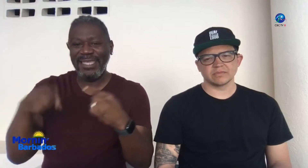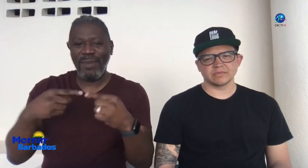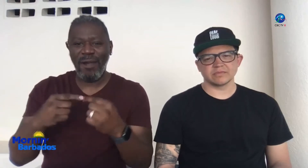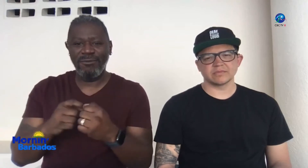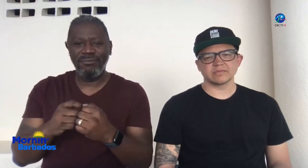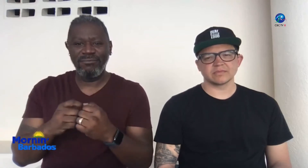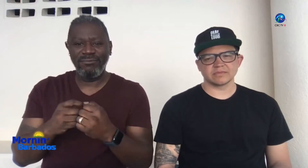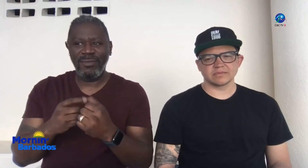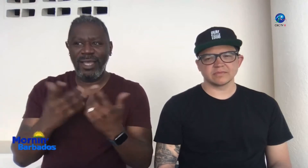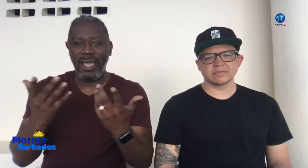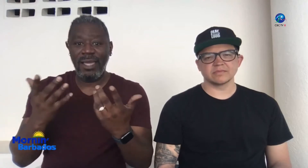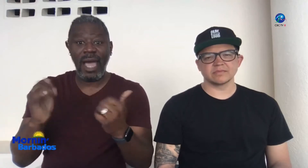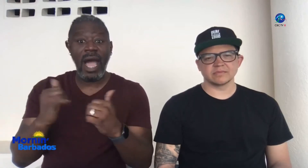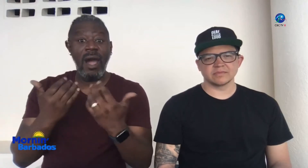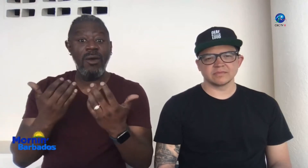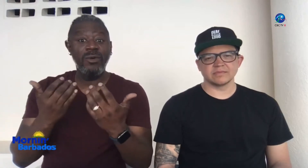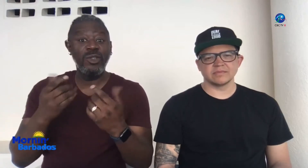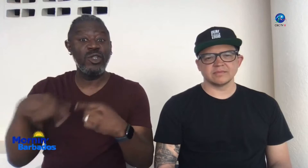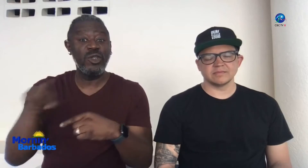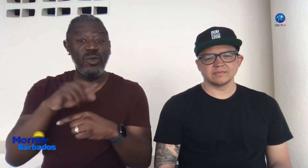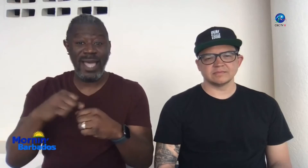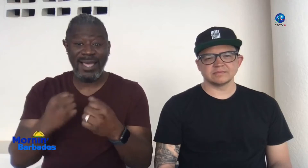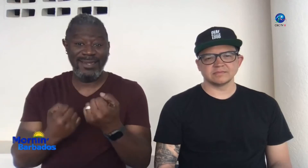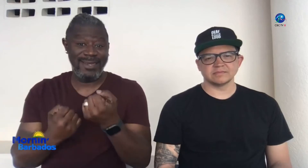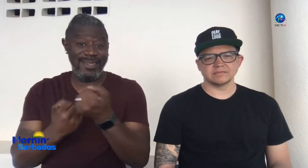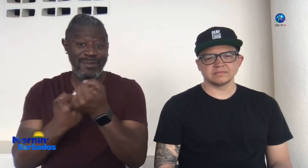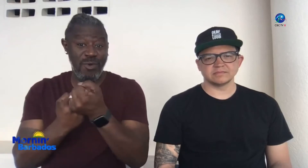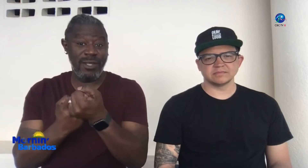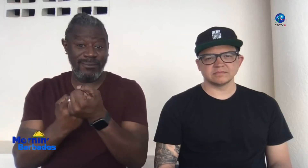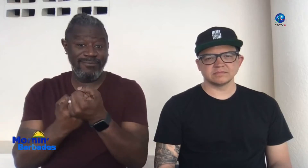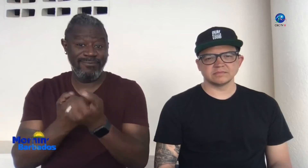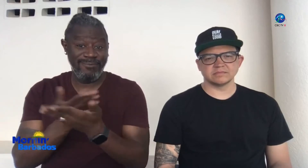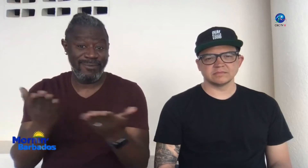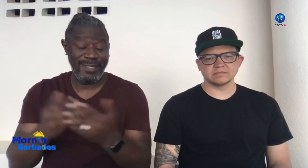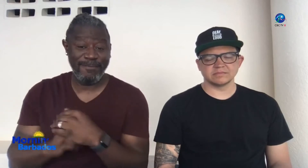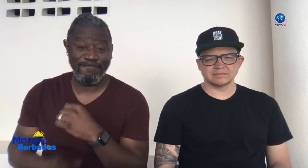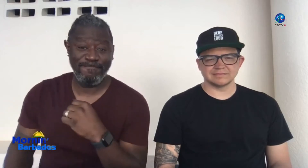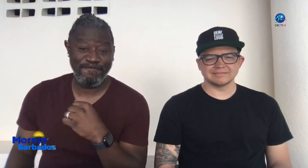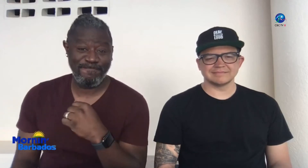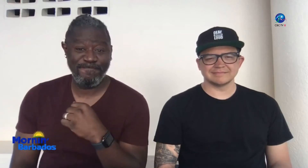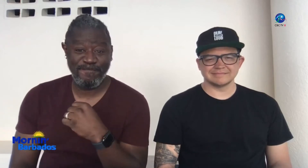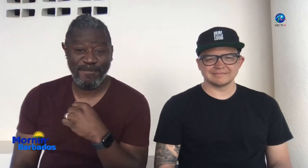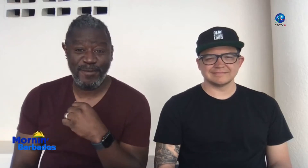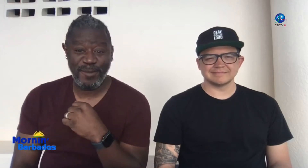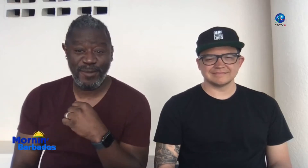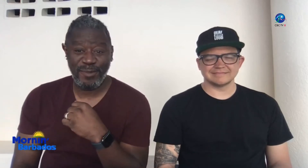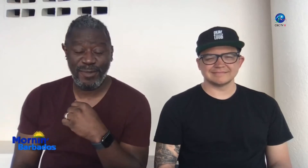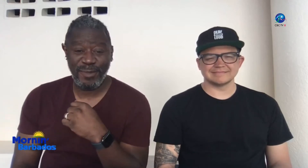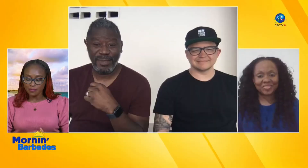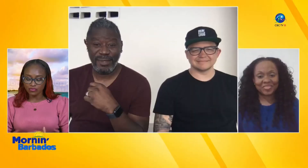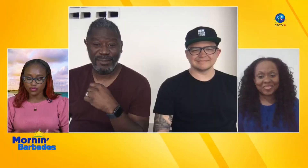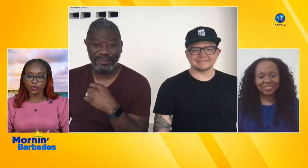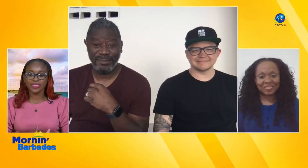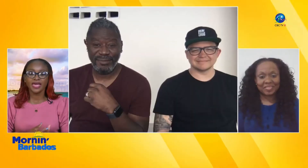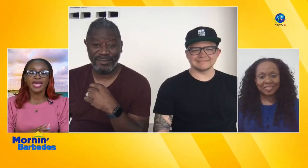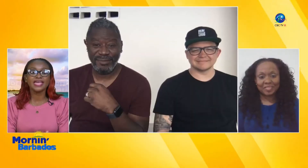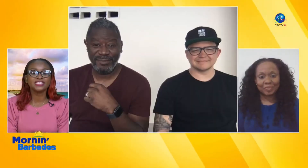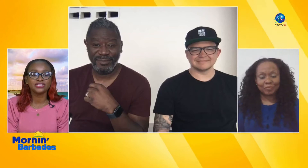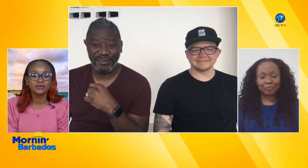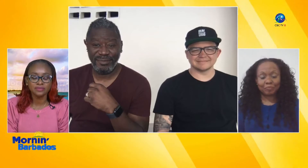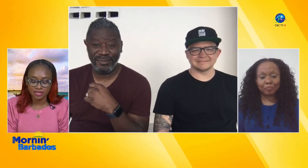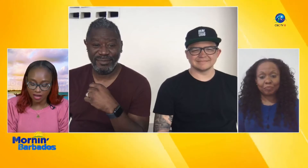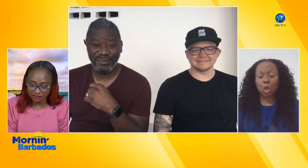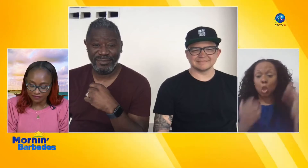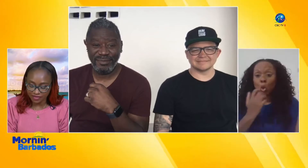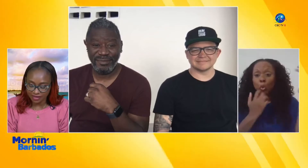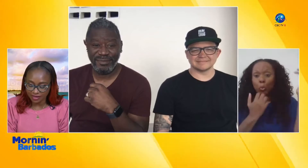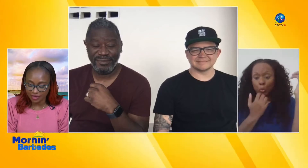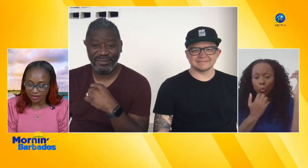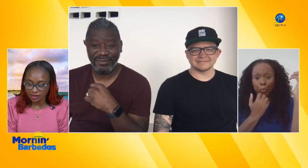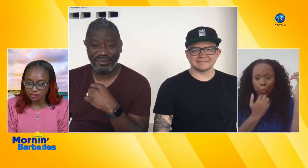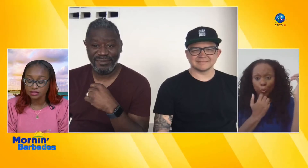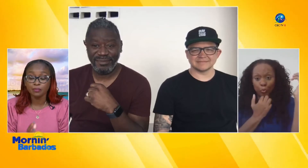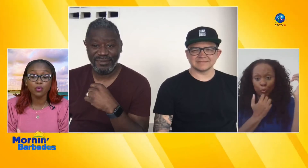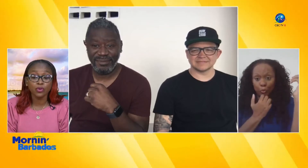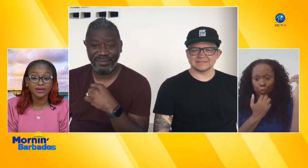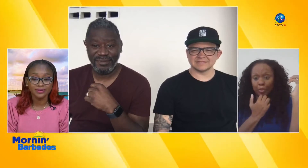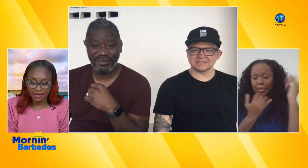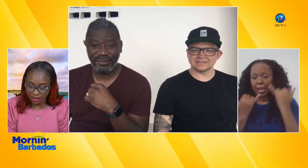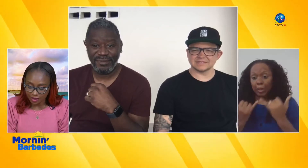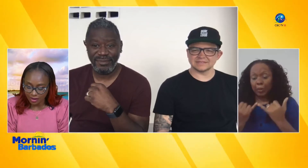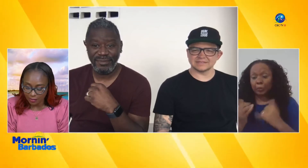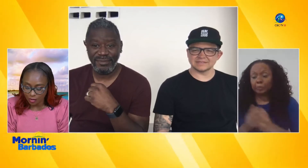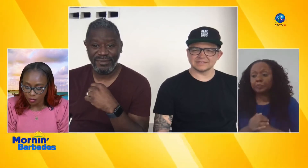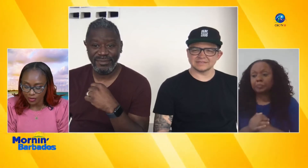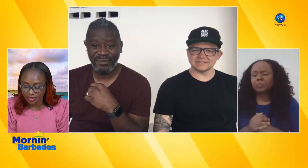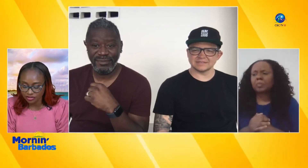is about and how you guys can support them so tell me Ruth in terms of the support um which